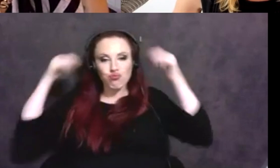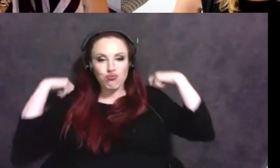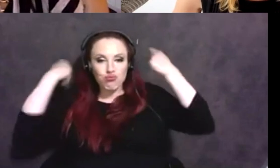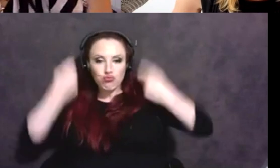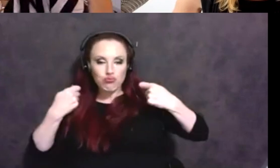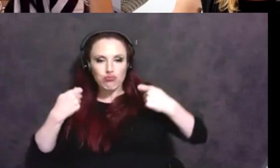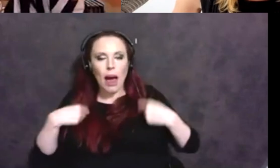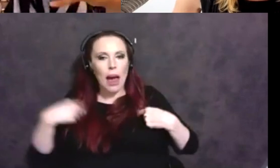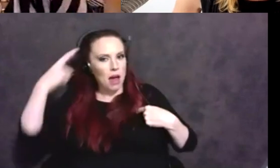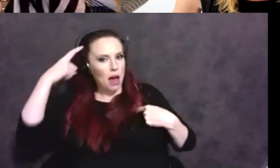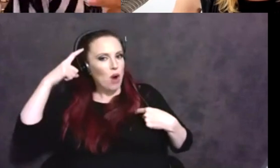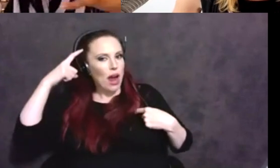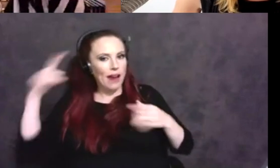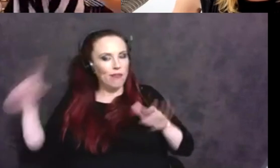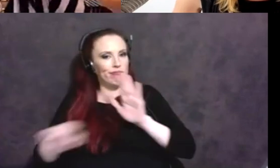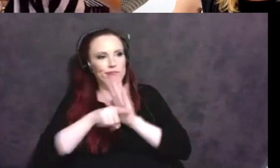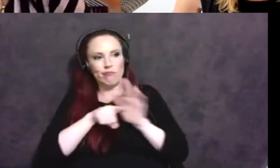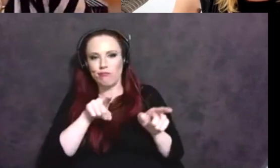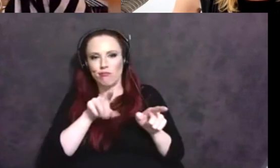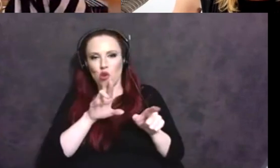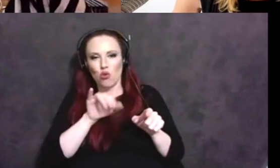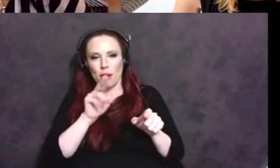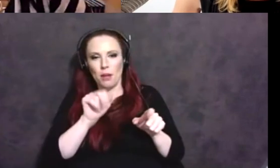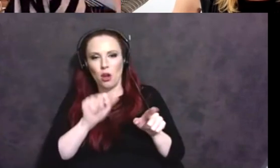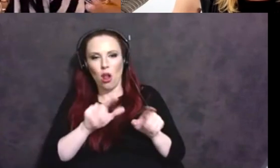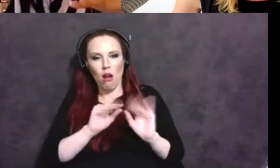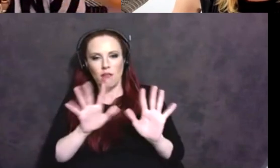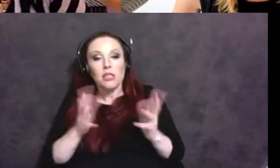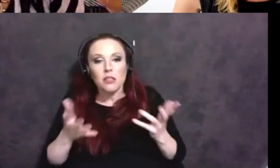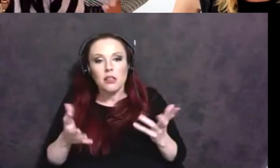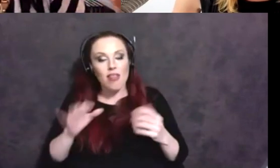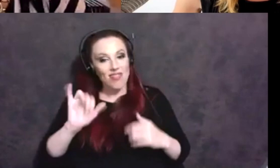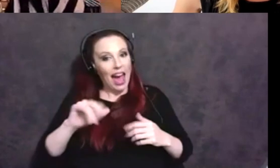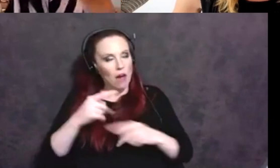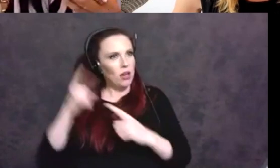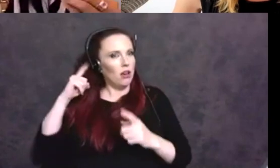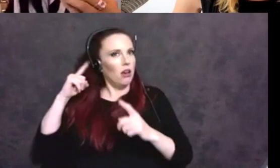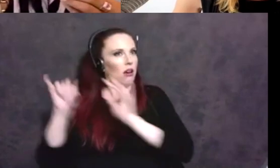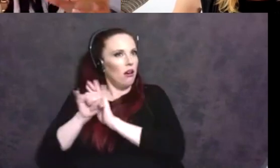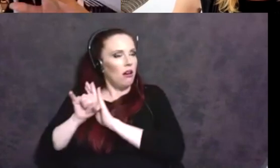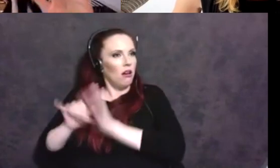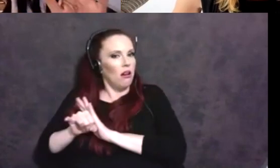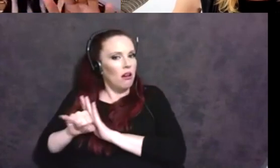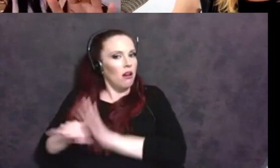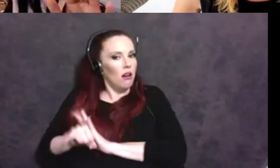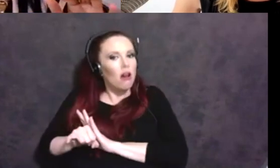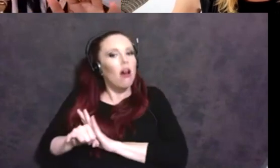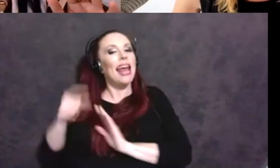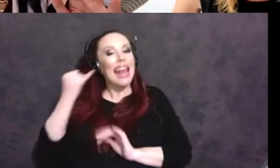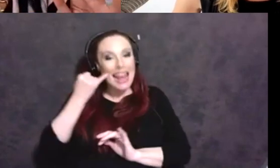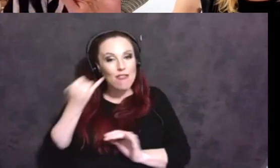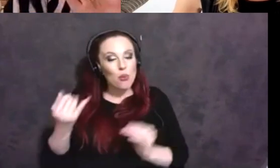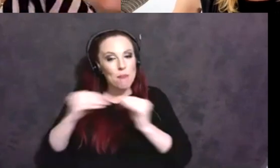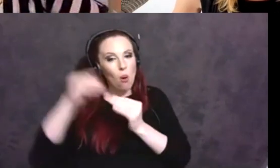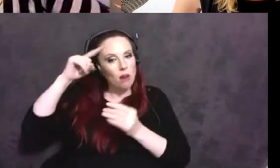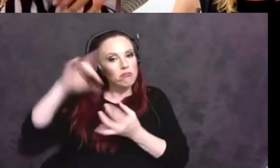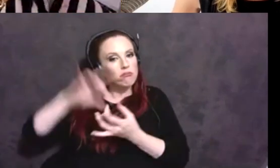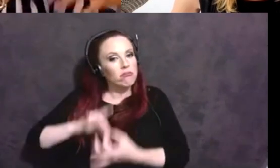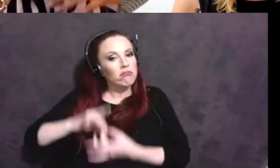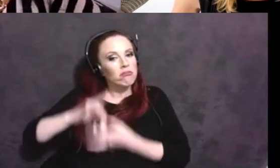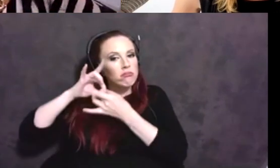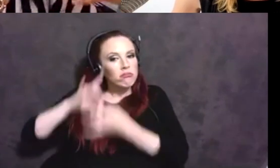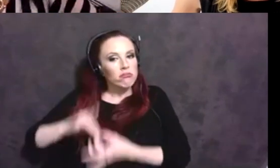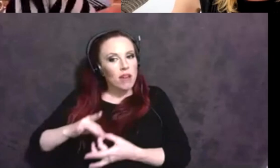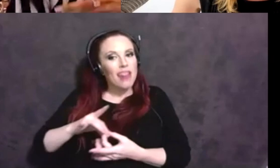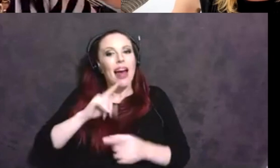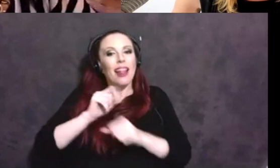Asian person and my brain said coronavirus or I saw a B person wearing a hoodie and I